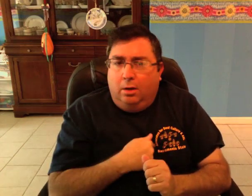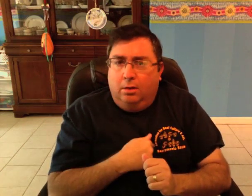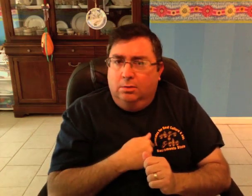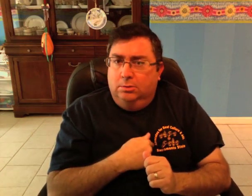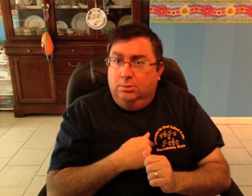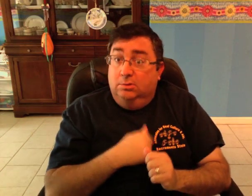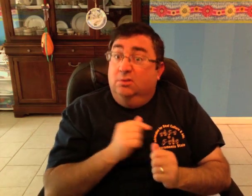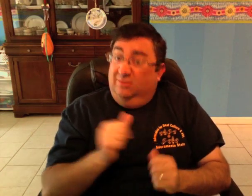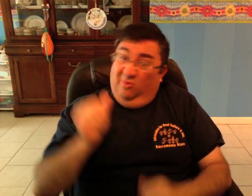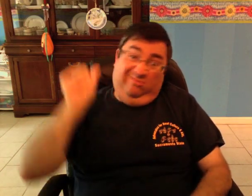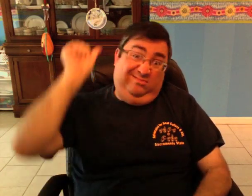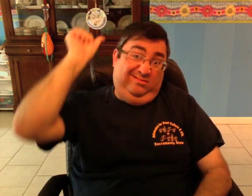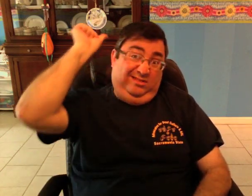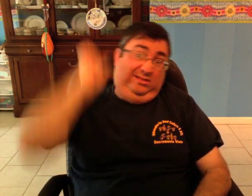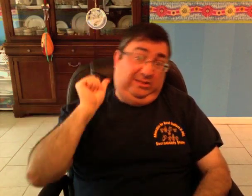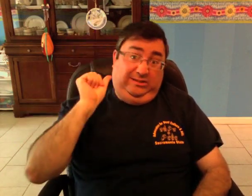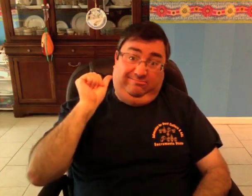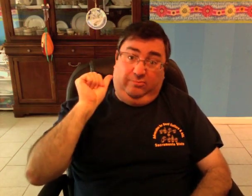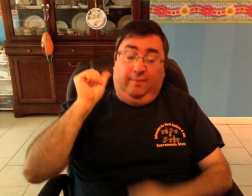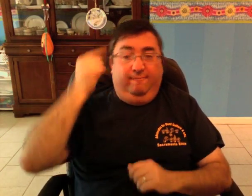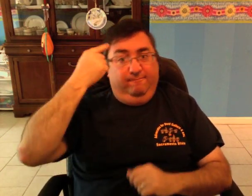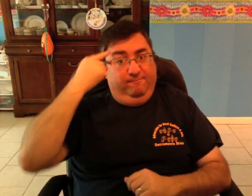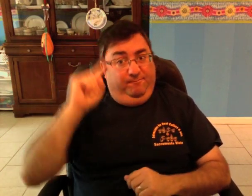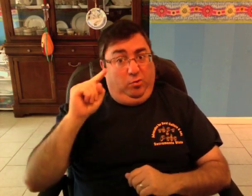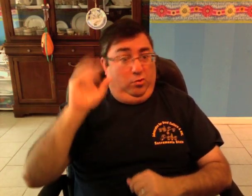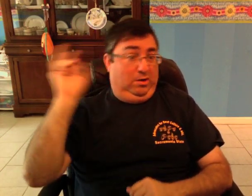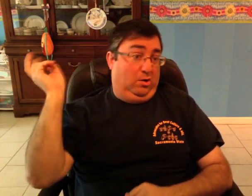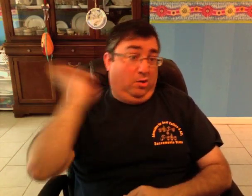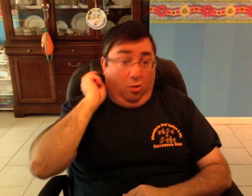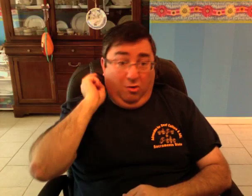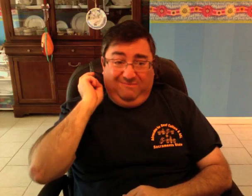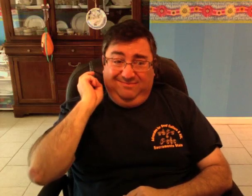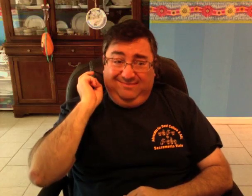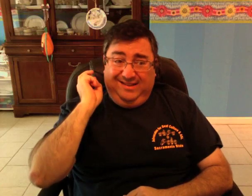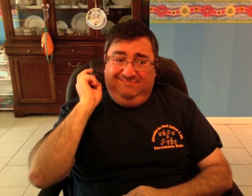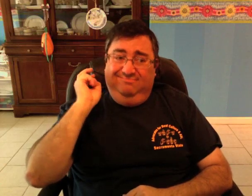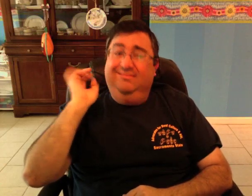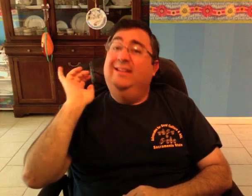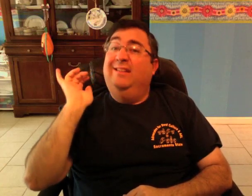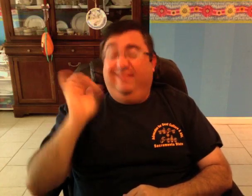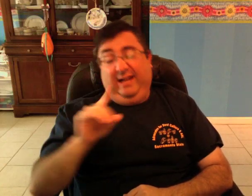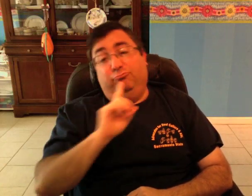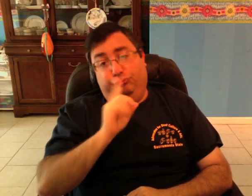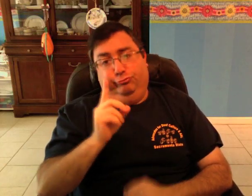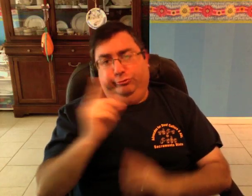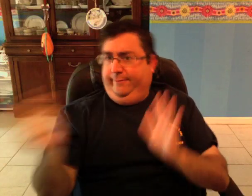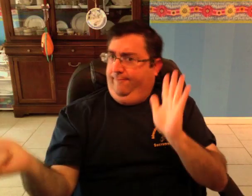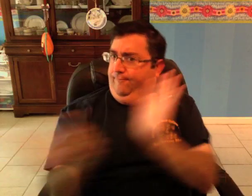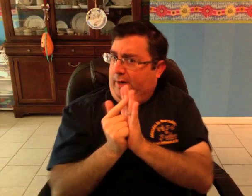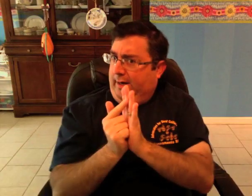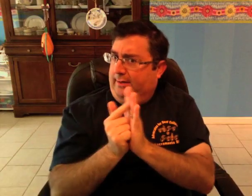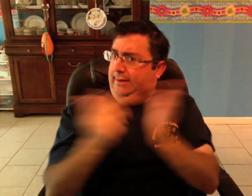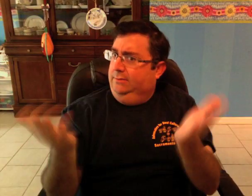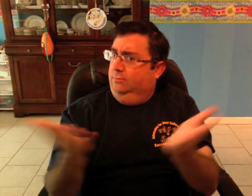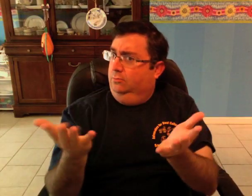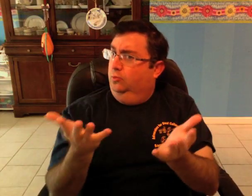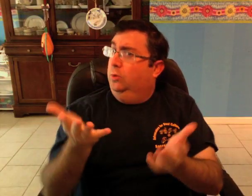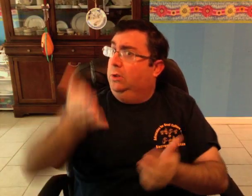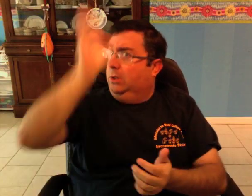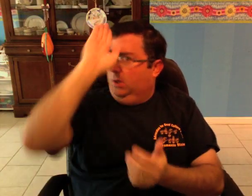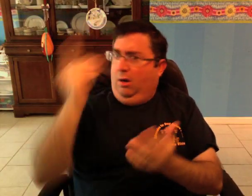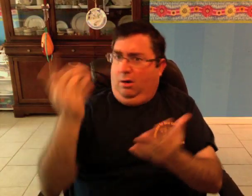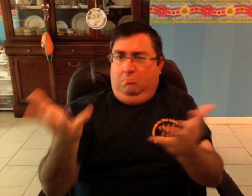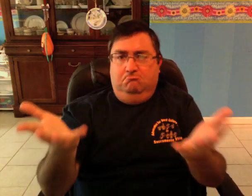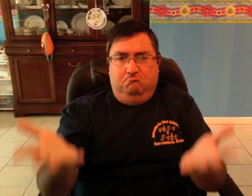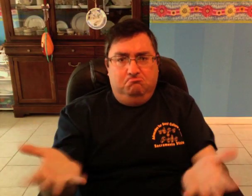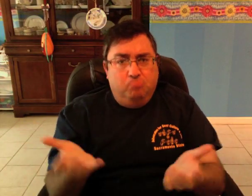So cutting into our skin/heads for cochlear implants violates God's wishes.